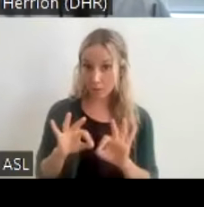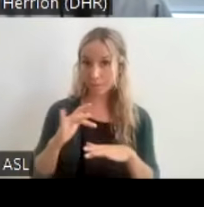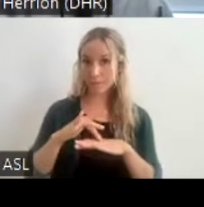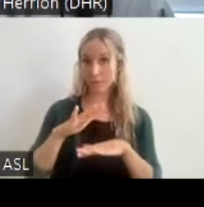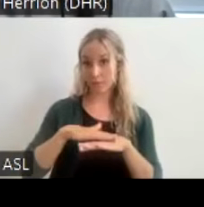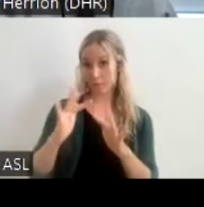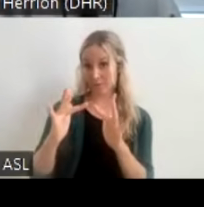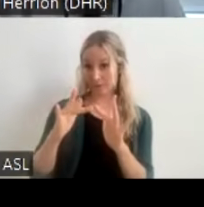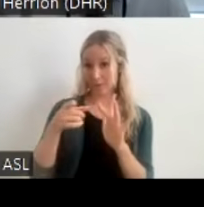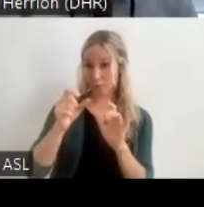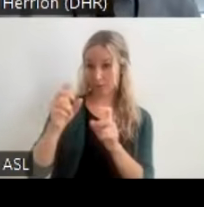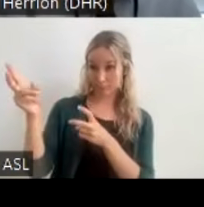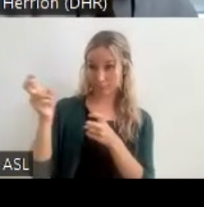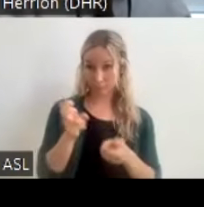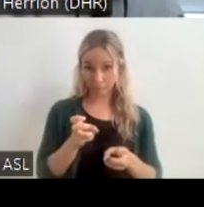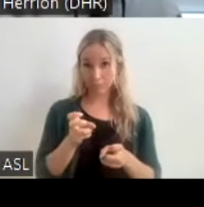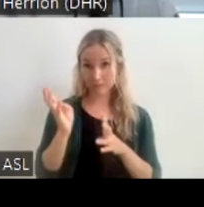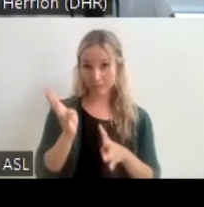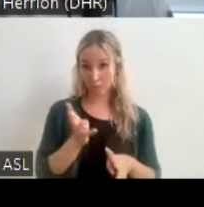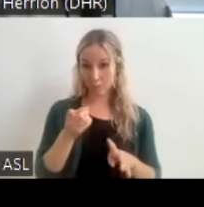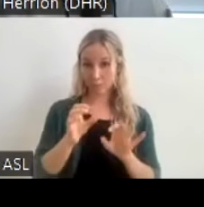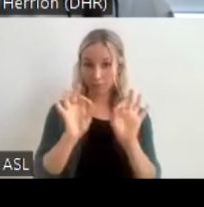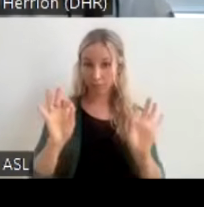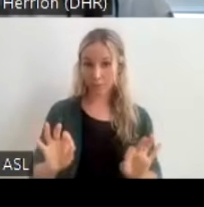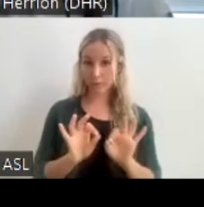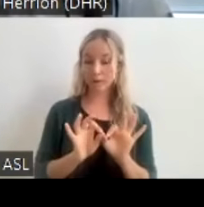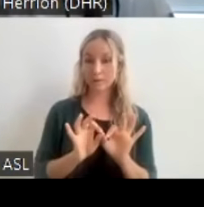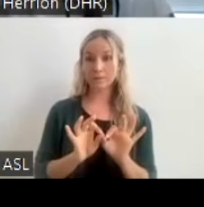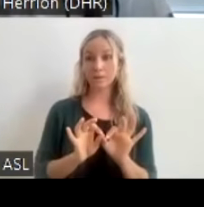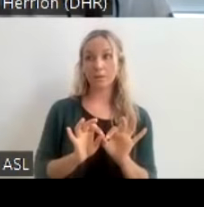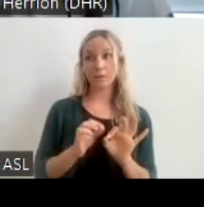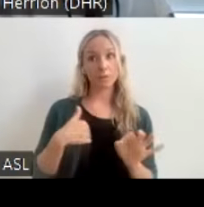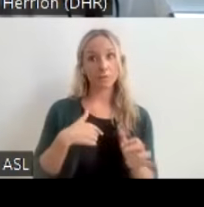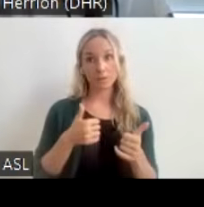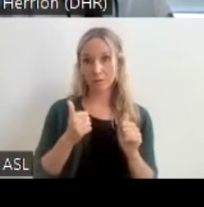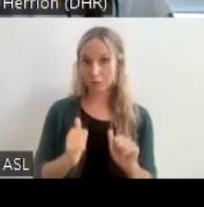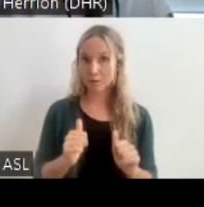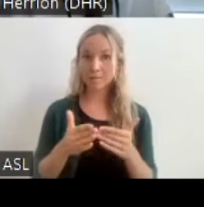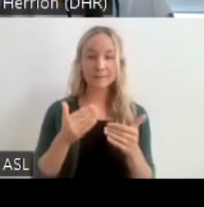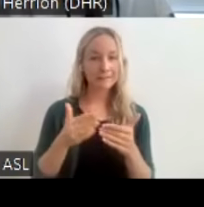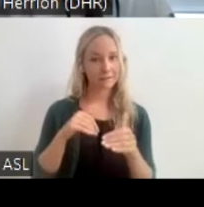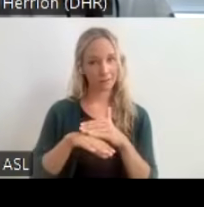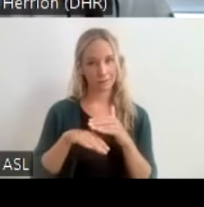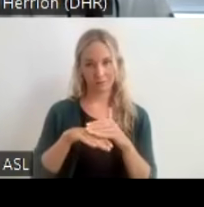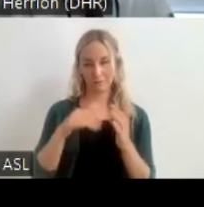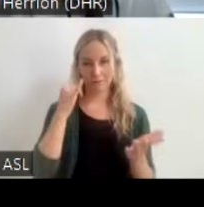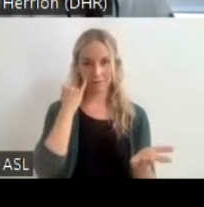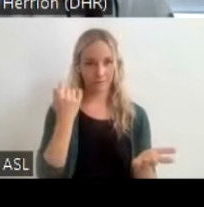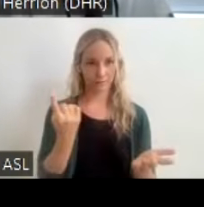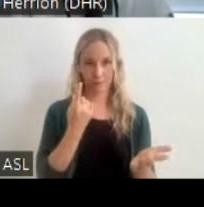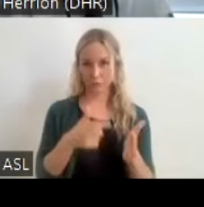language interpreter to communicate with one of our investigators, if somebody needs a complaint form in alternative format including Braille, we have Braille